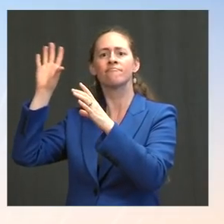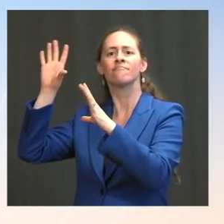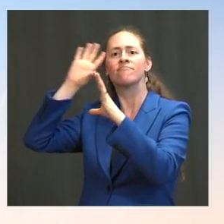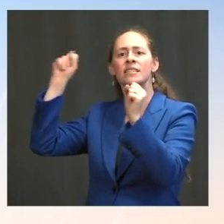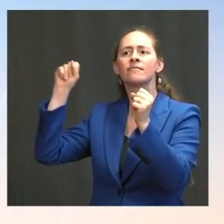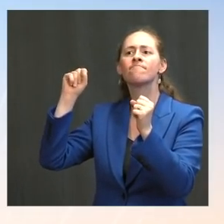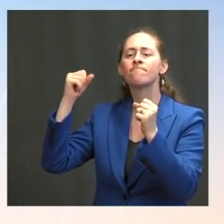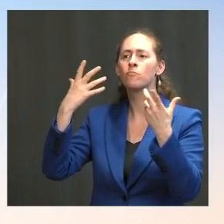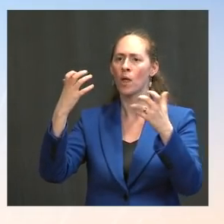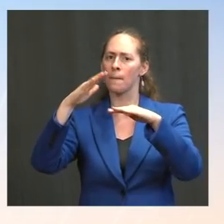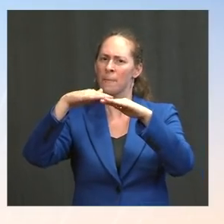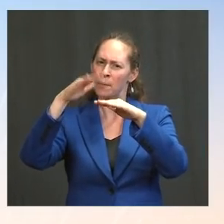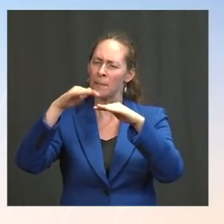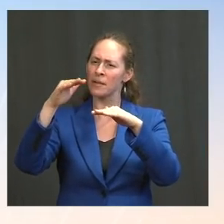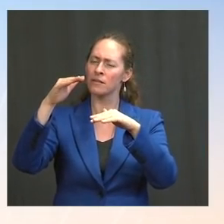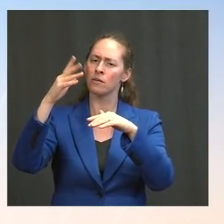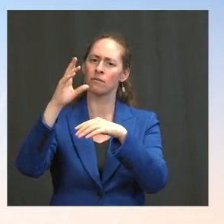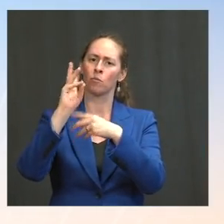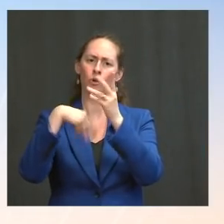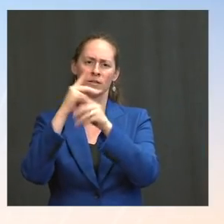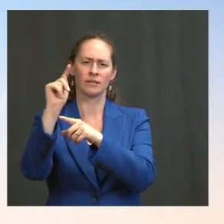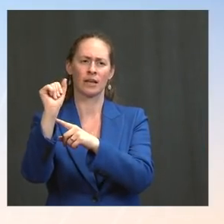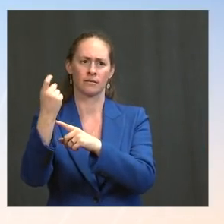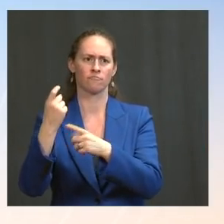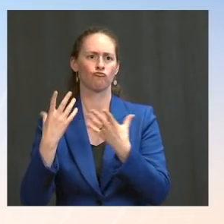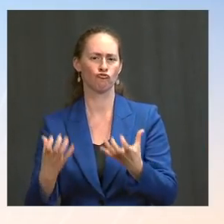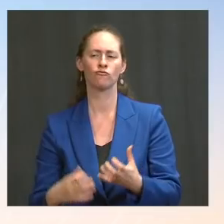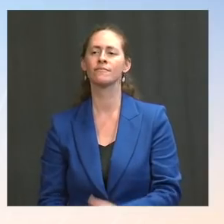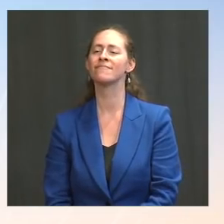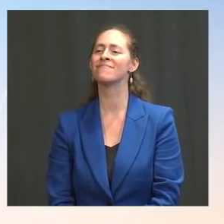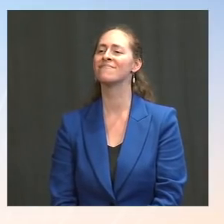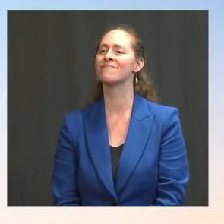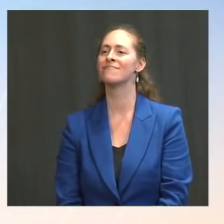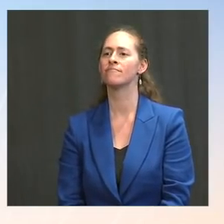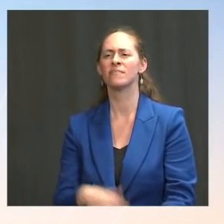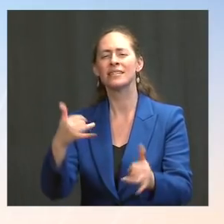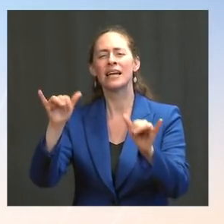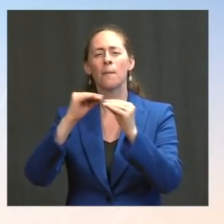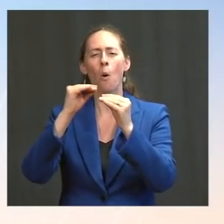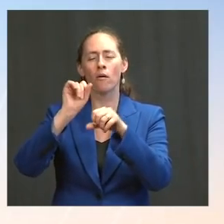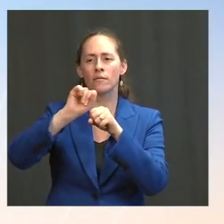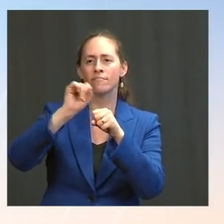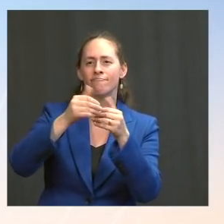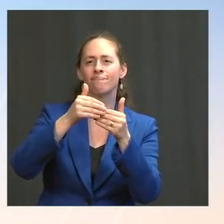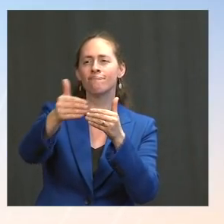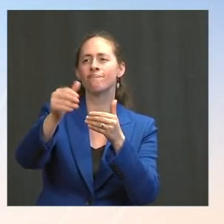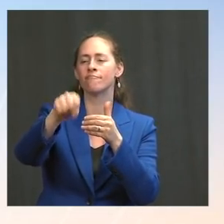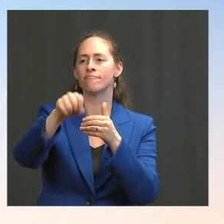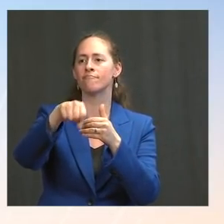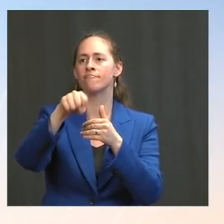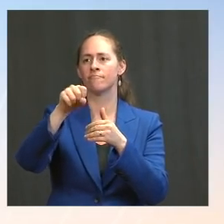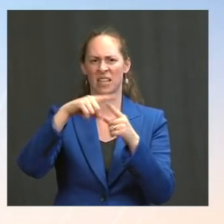And, of course, there's more work to be done, but that is -- will be certainly a focus. But otherwise, I would defer to the Treasury Department